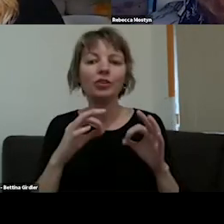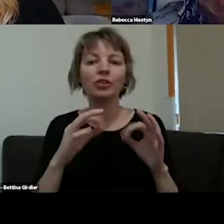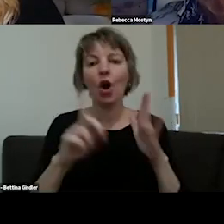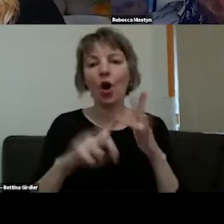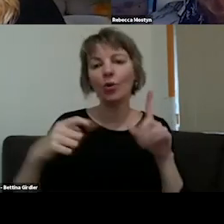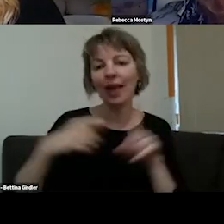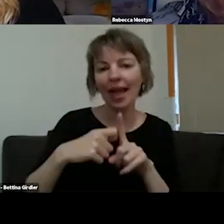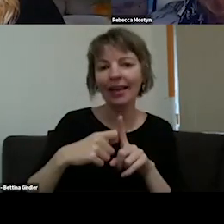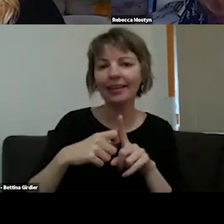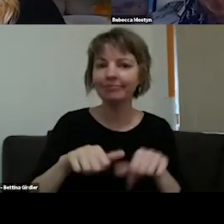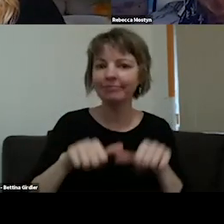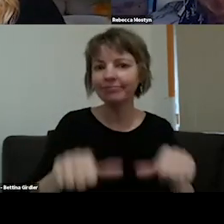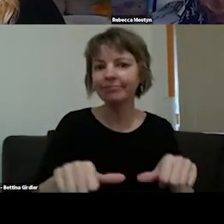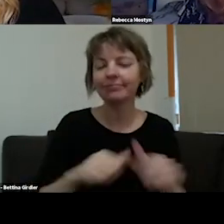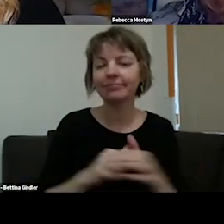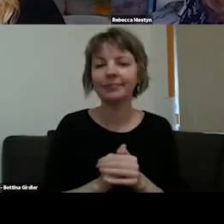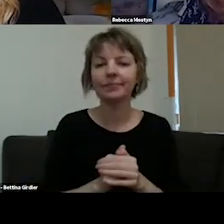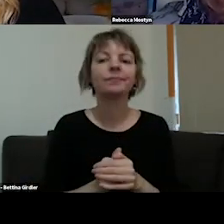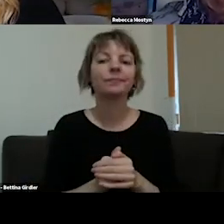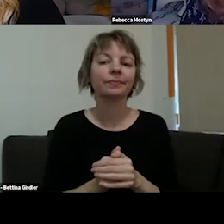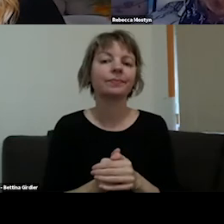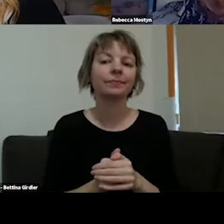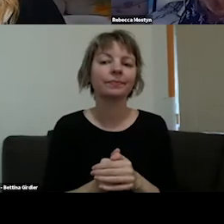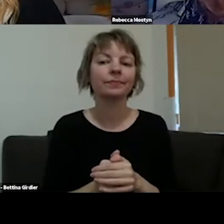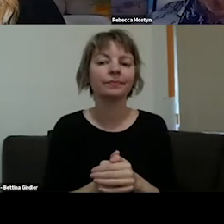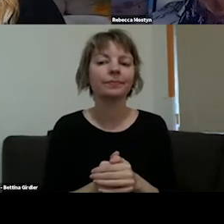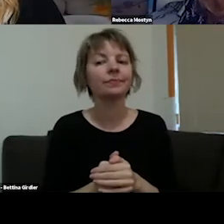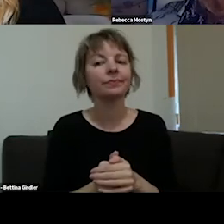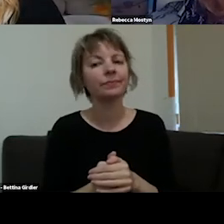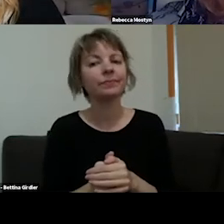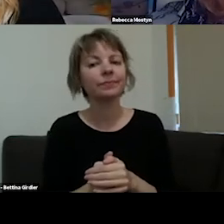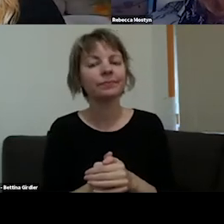Gosh, I think, again, I just come back to that idea of being transparent